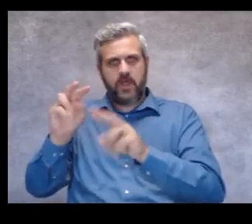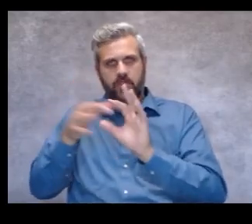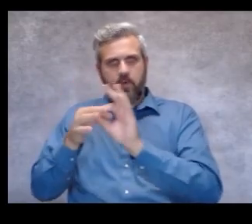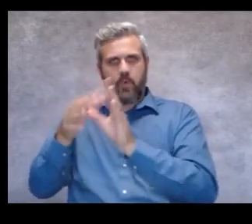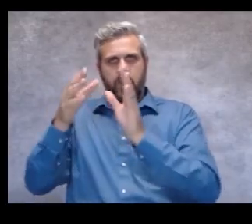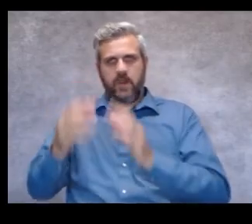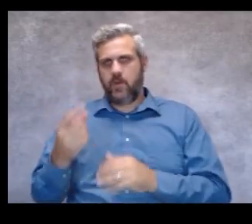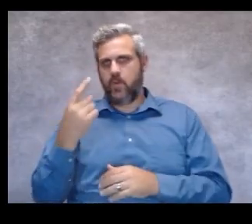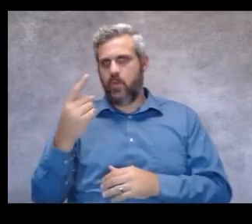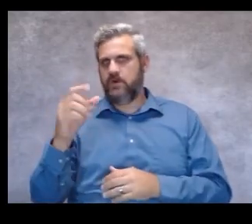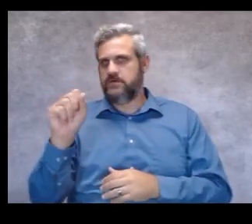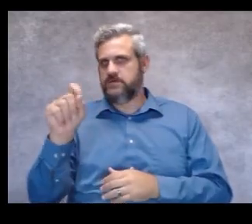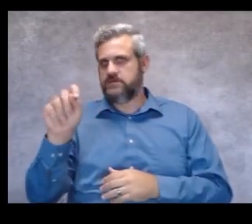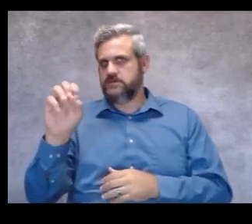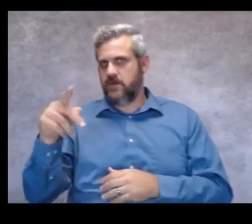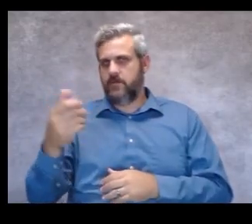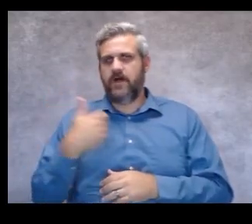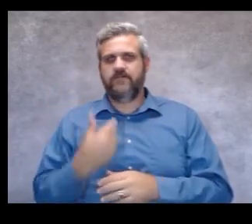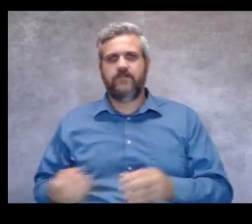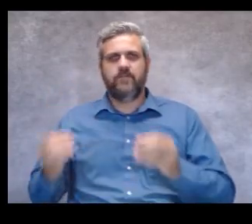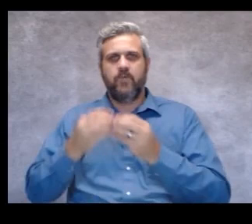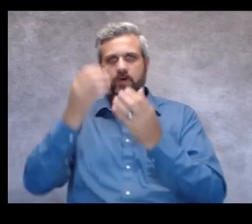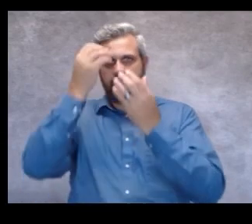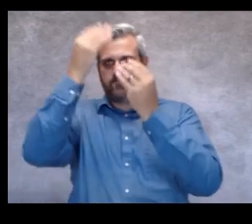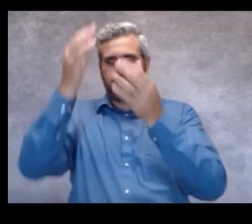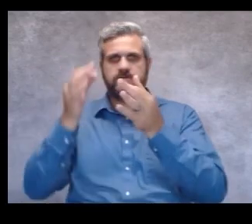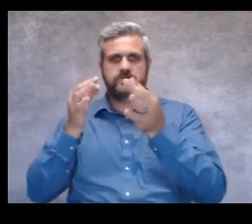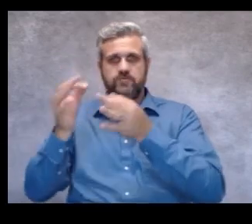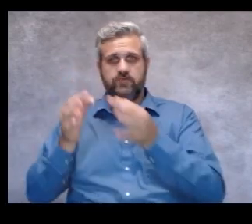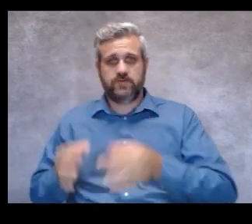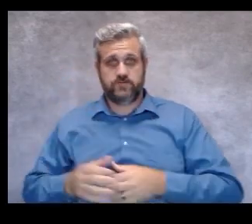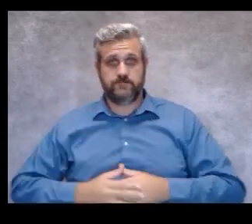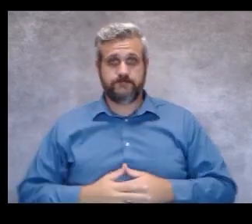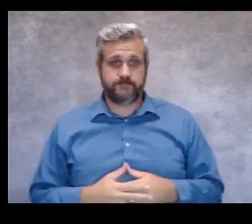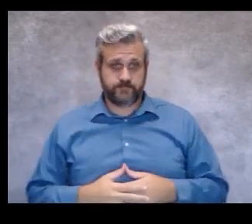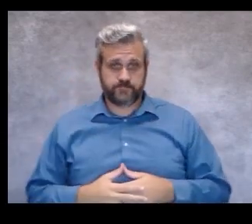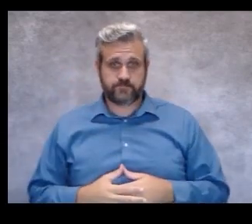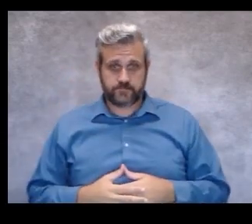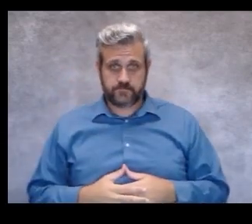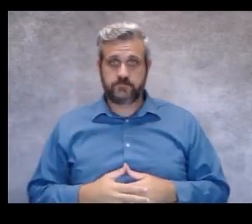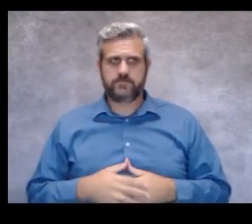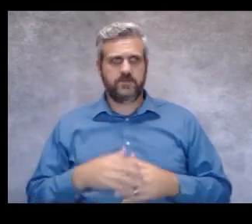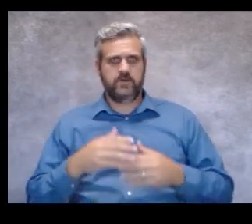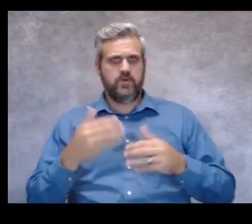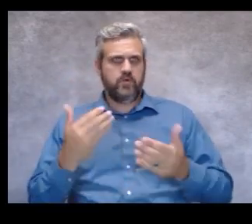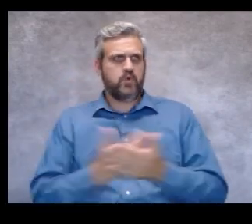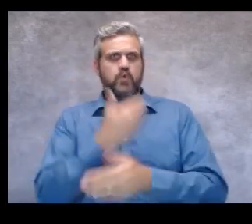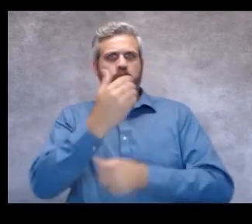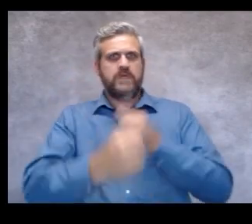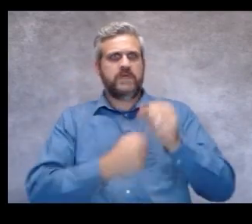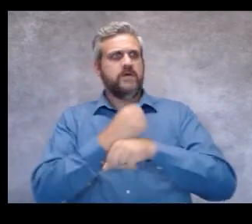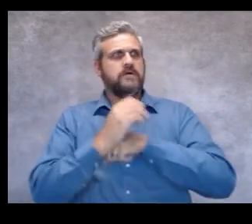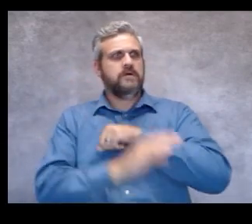for more information and directions. As we start a new year, it is a good